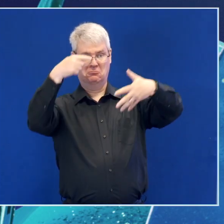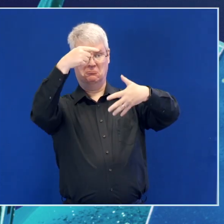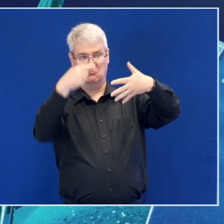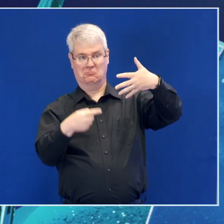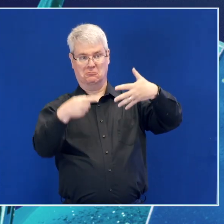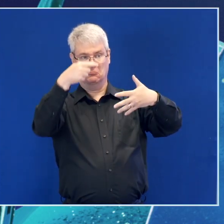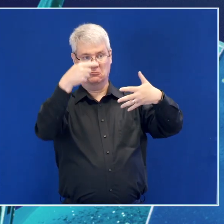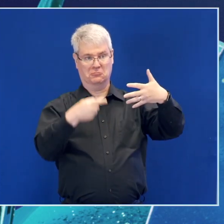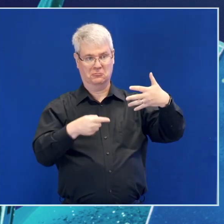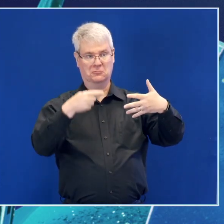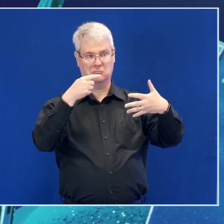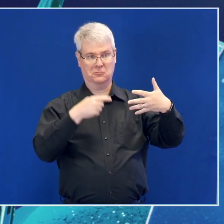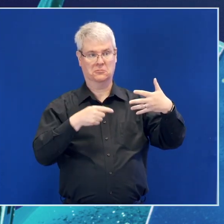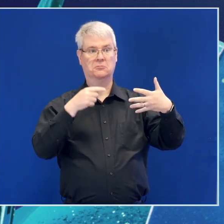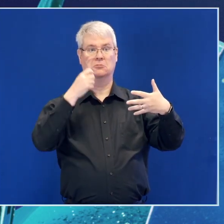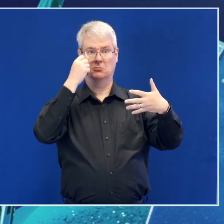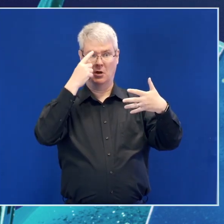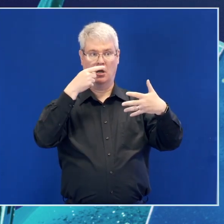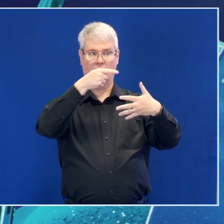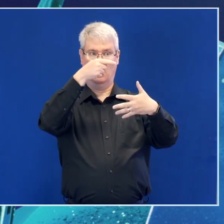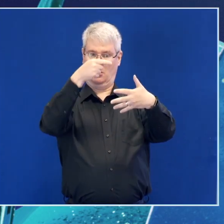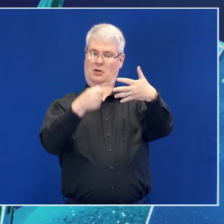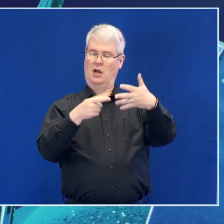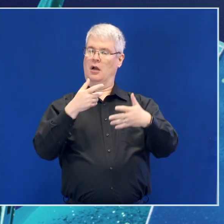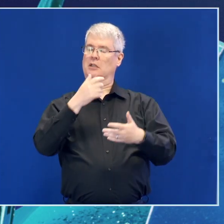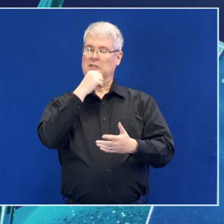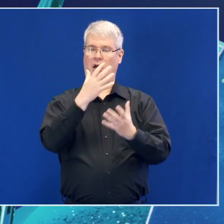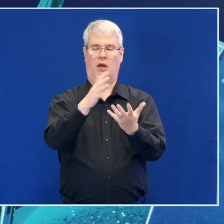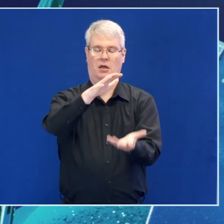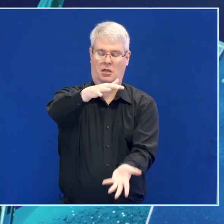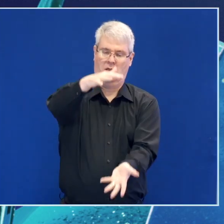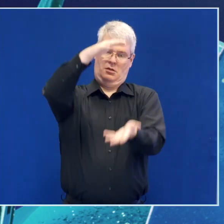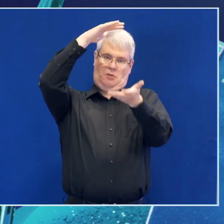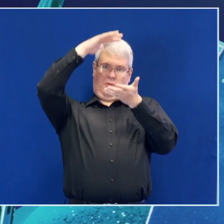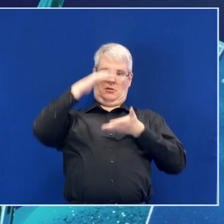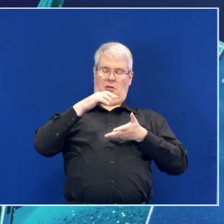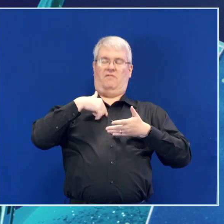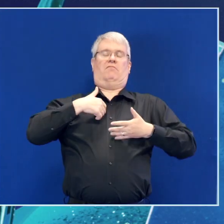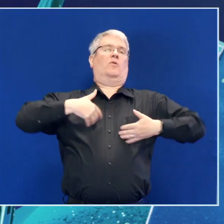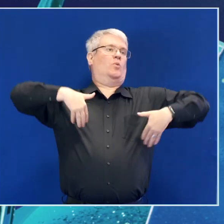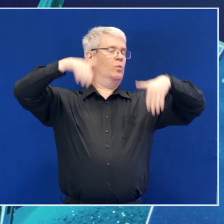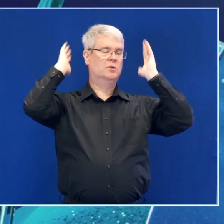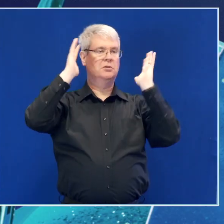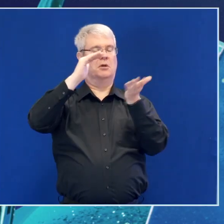where employees feel comfortable sharing their needs. Again, if I'm not there yet, I have an agent. I can do it.